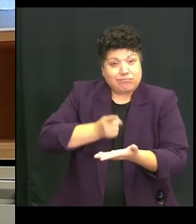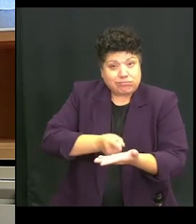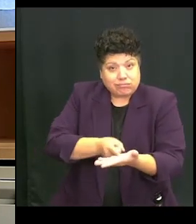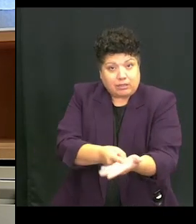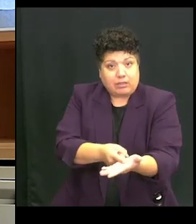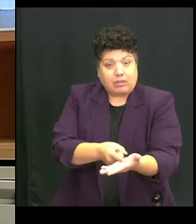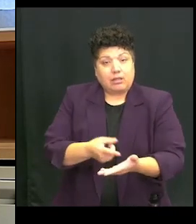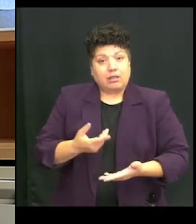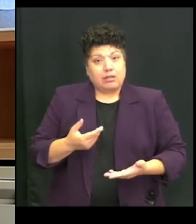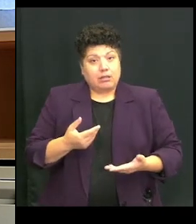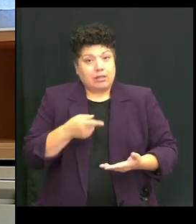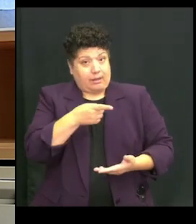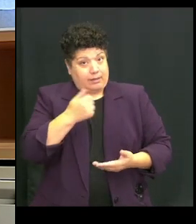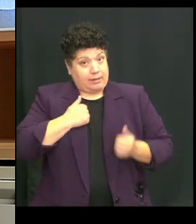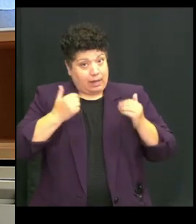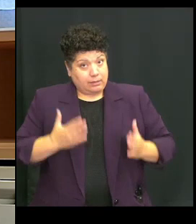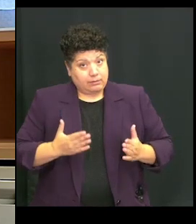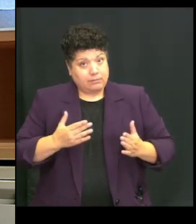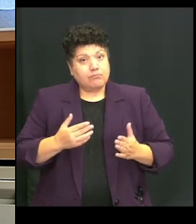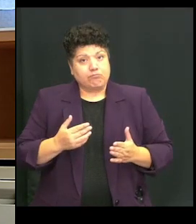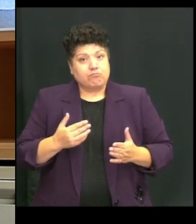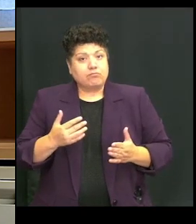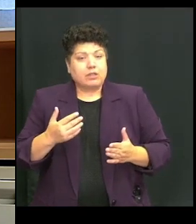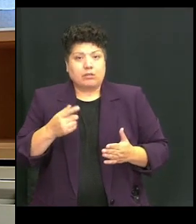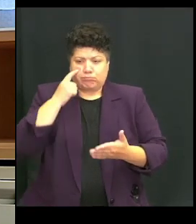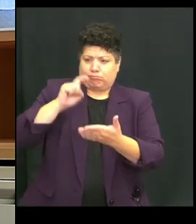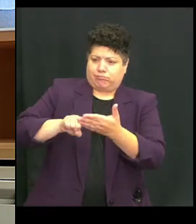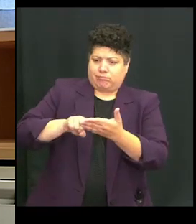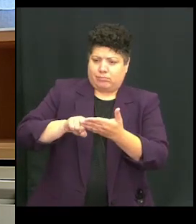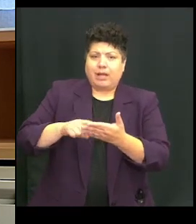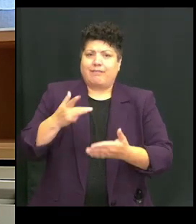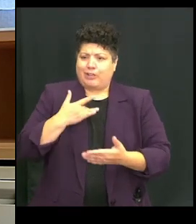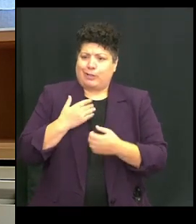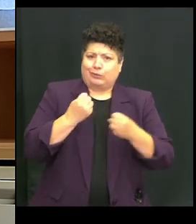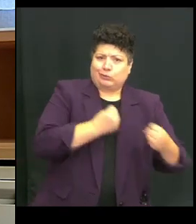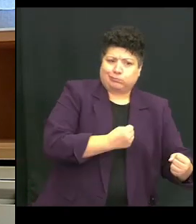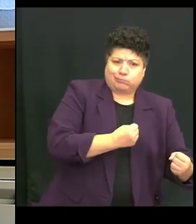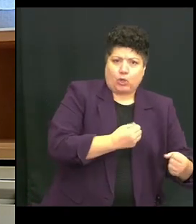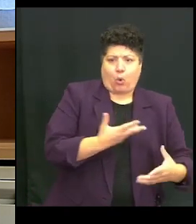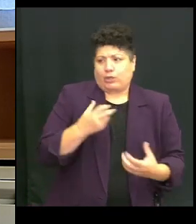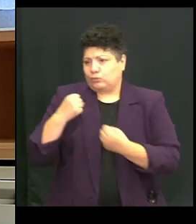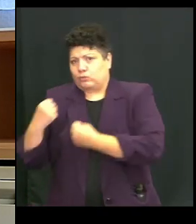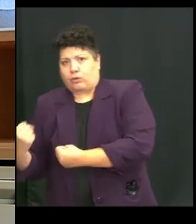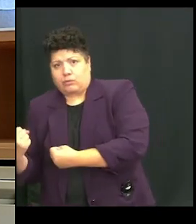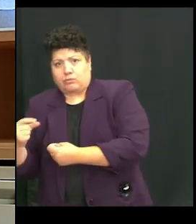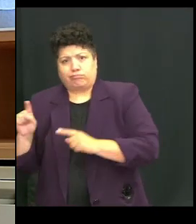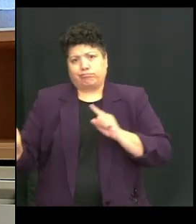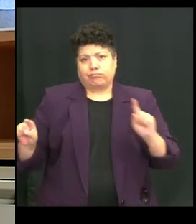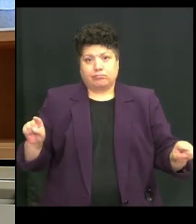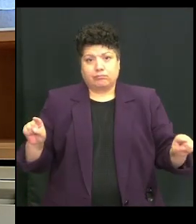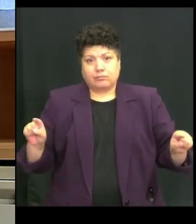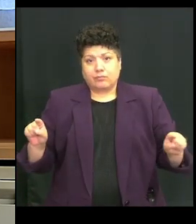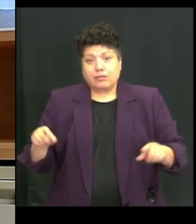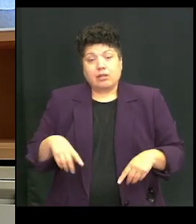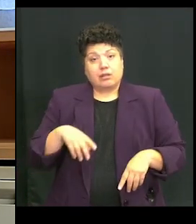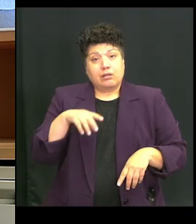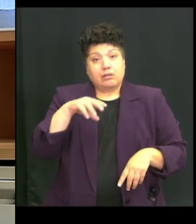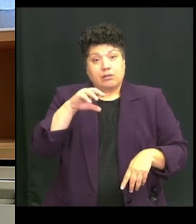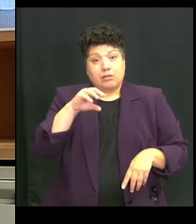It has consequences, it polarizes them. And it's also possible that social media is further sharpening political conflict,